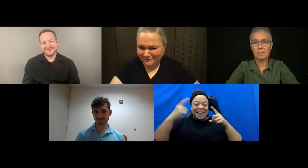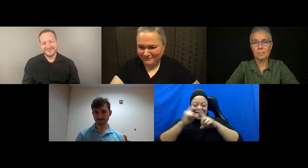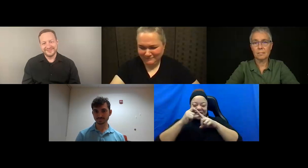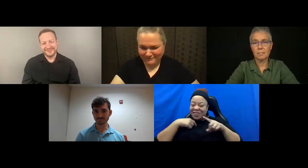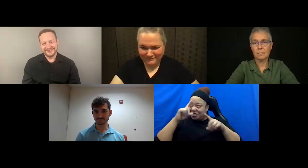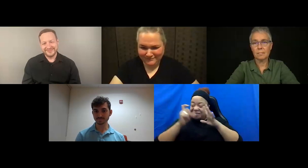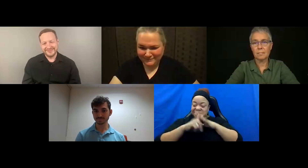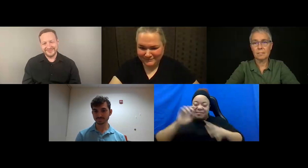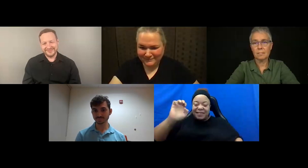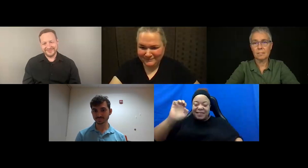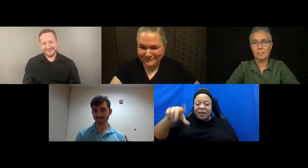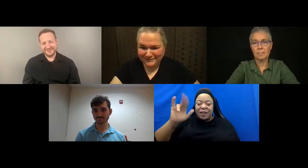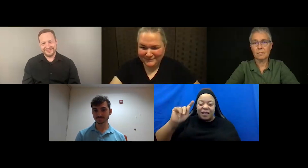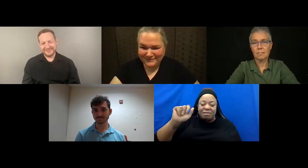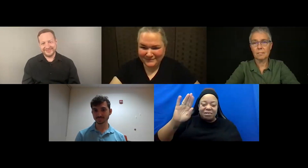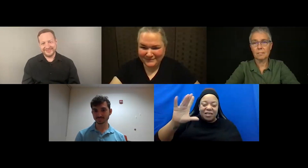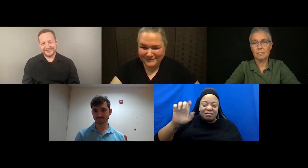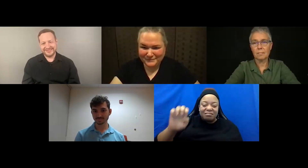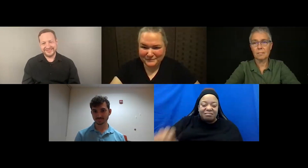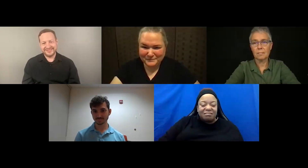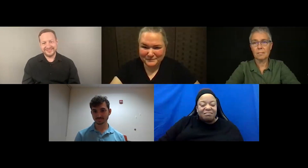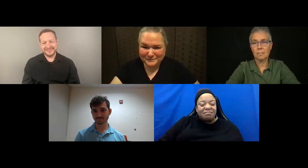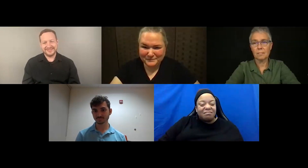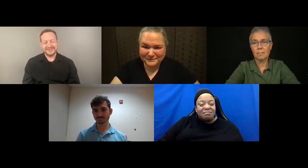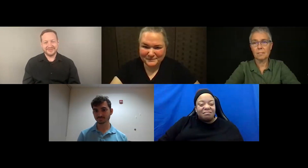Erin: The word that I'm thinking of